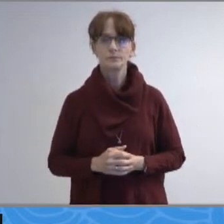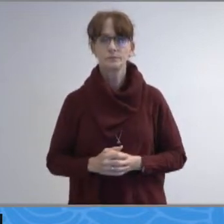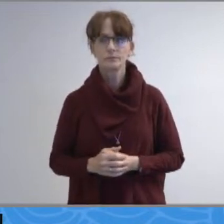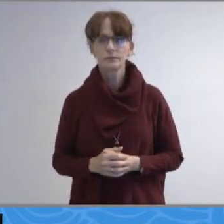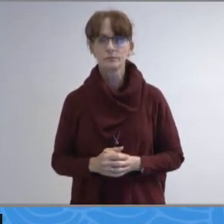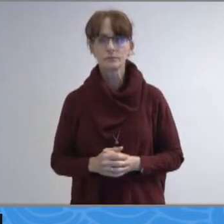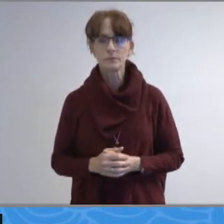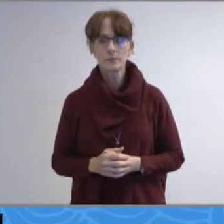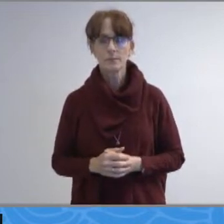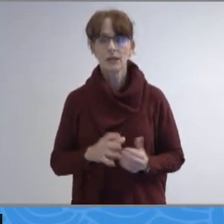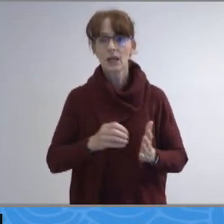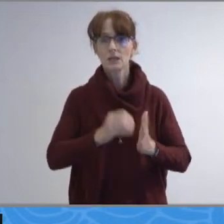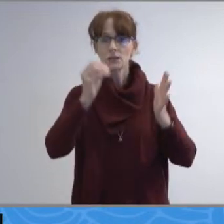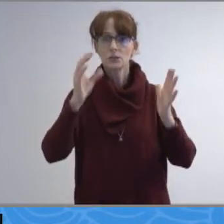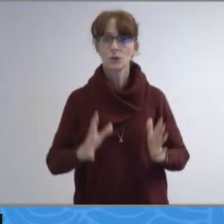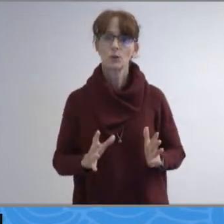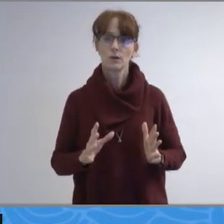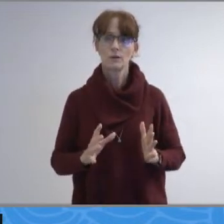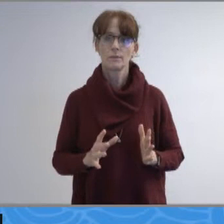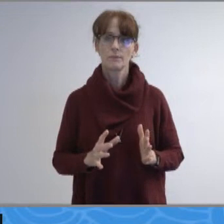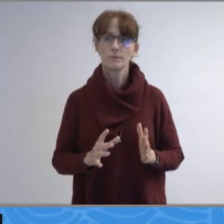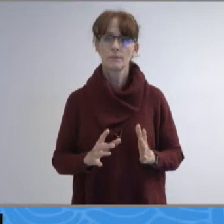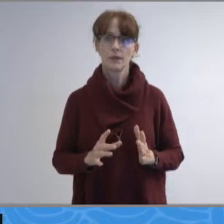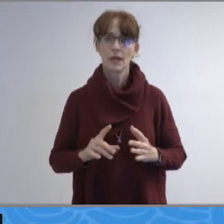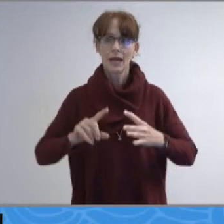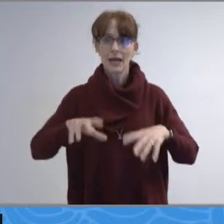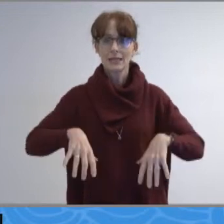So students begin the first Diagnostic